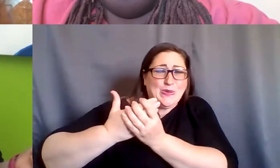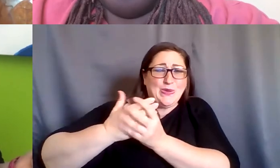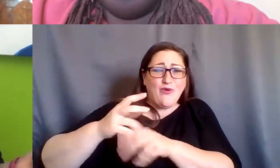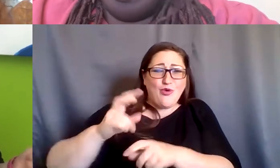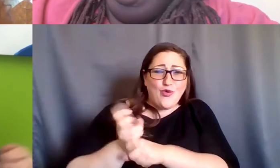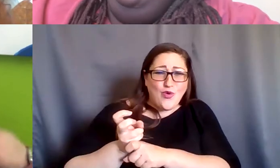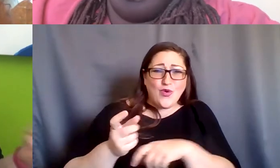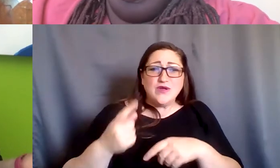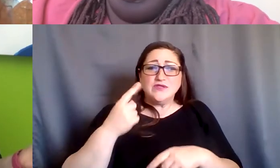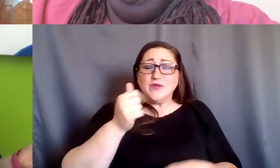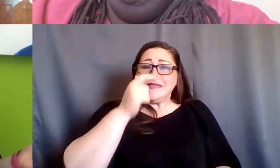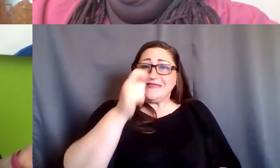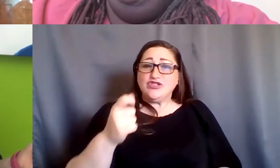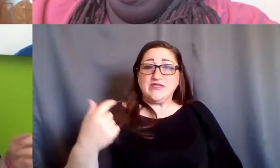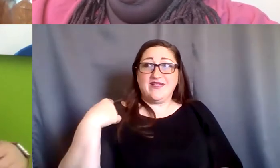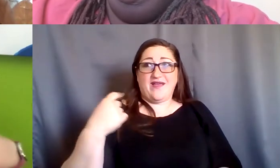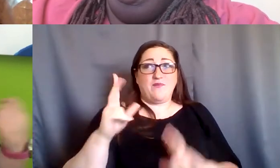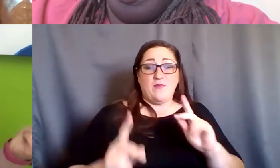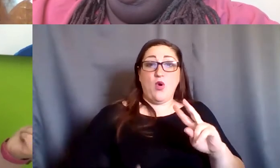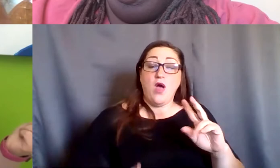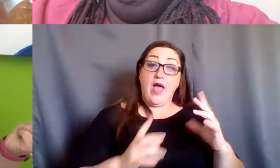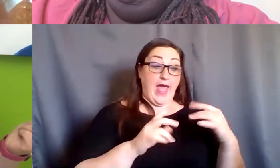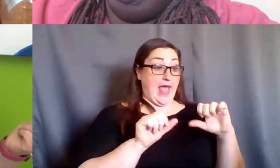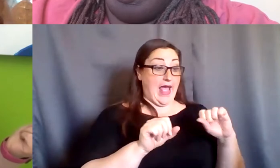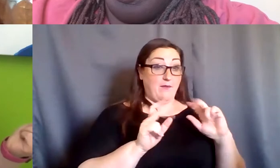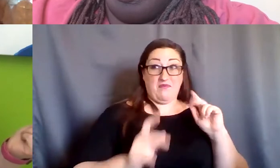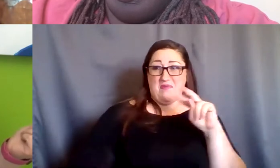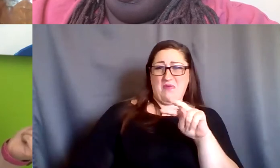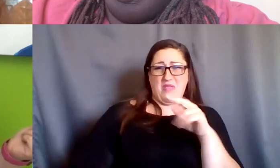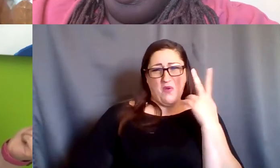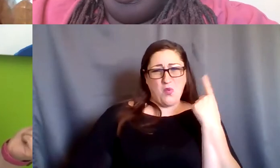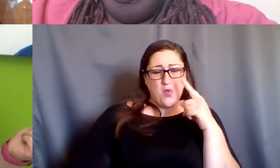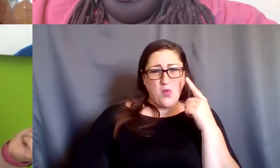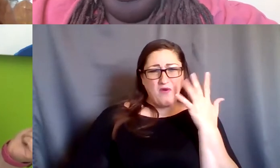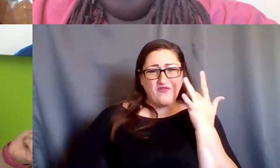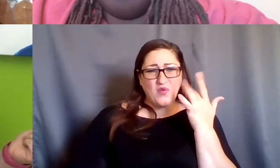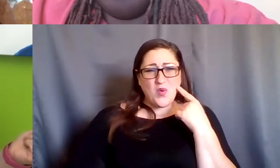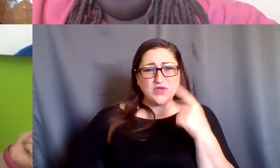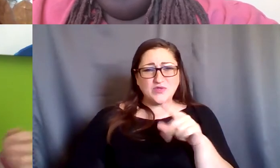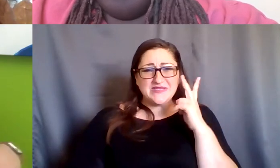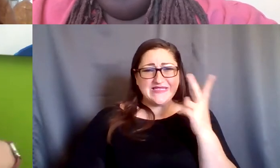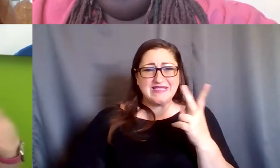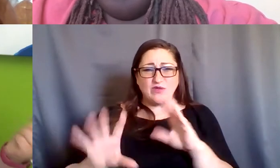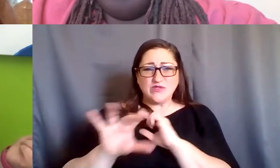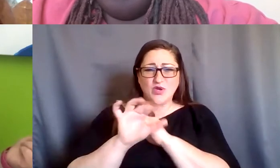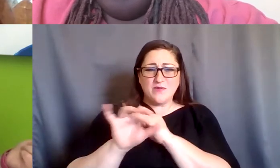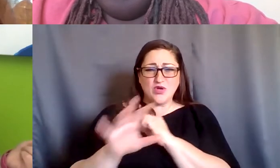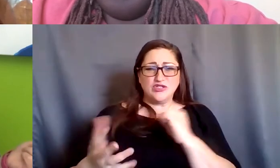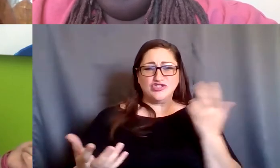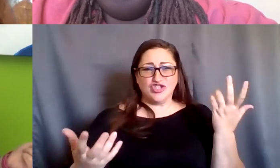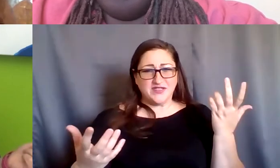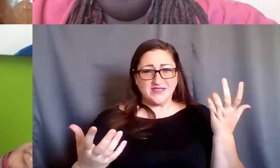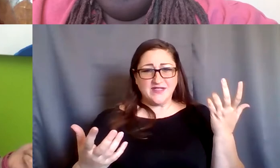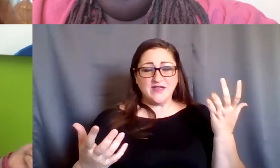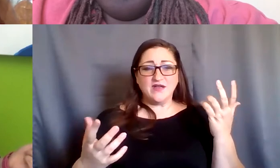It wasn’t invented for them. But nondisabled people don’t want to turn their TVs on and see those folks. So we try to make it something that looks like it’s for nondisabled people.